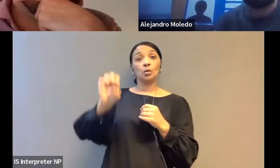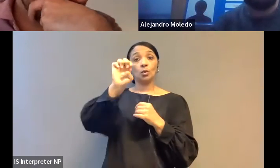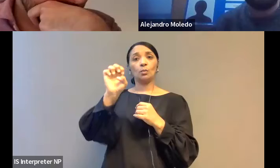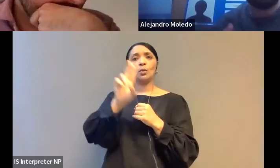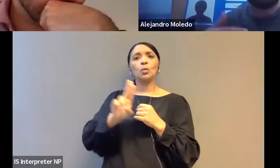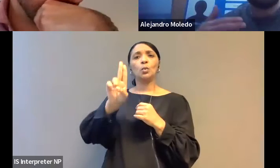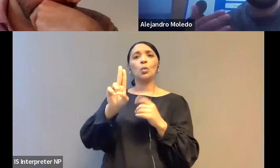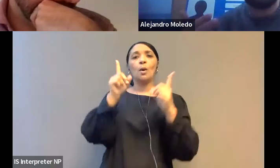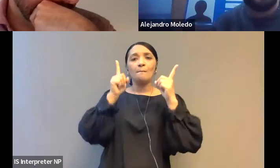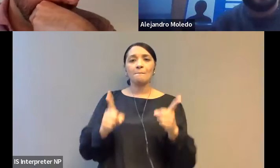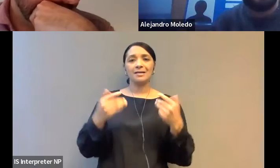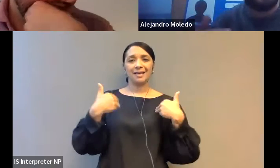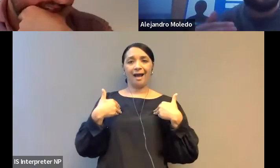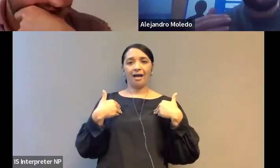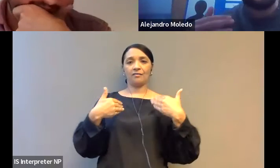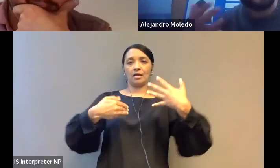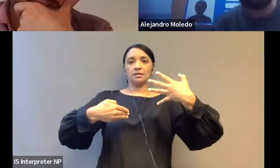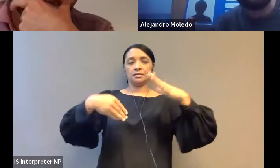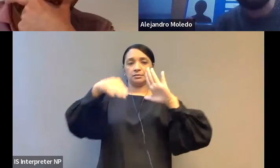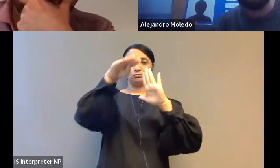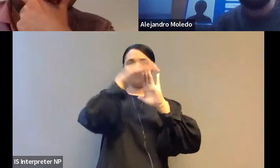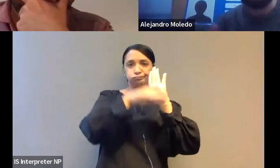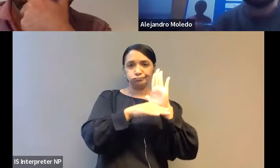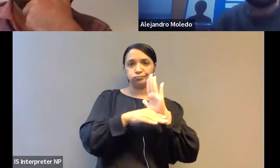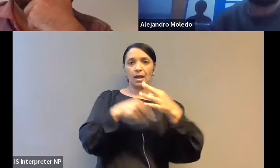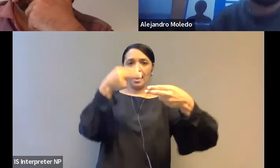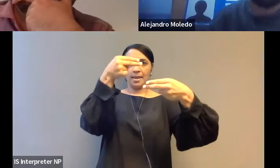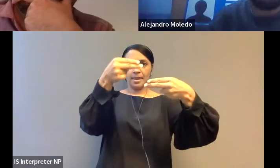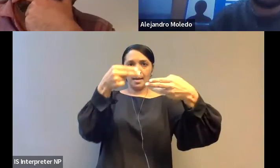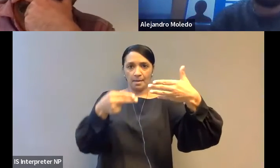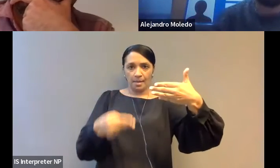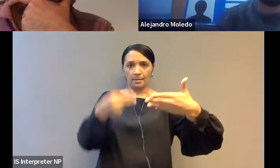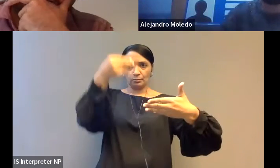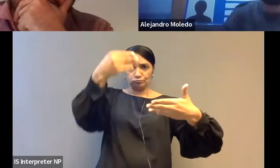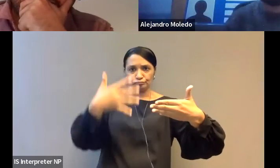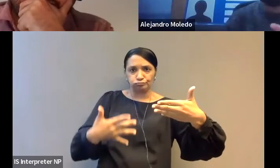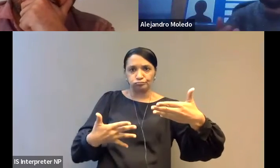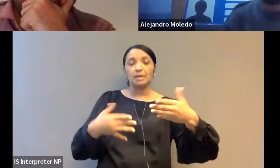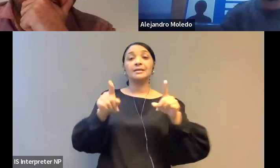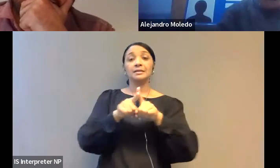creates a sort of database in which public authorities can upload